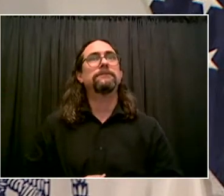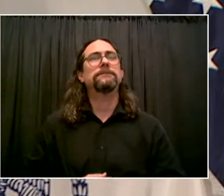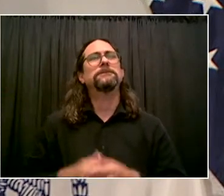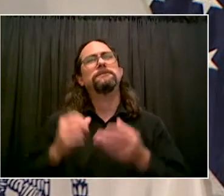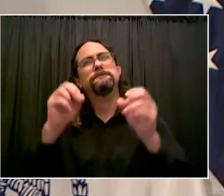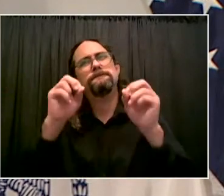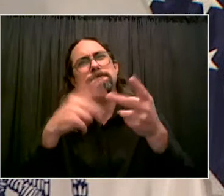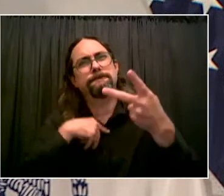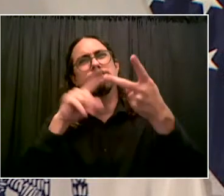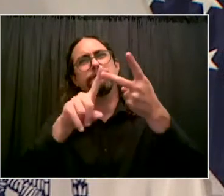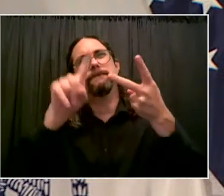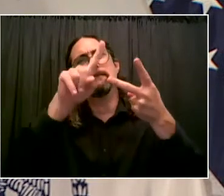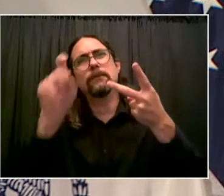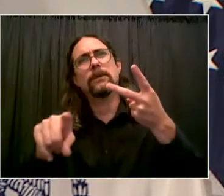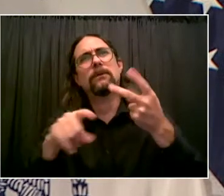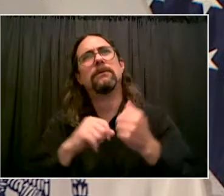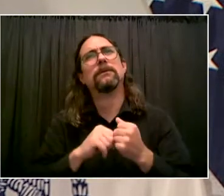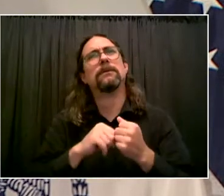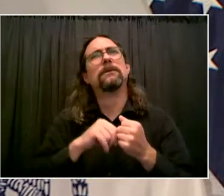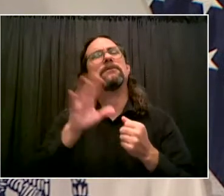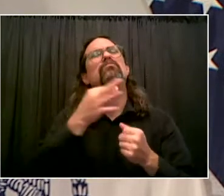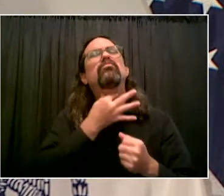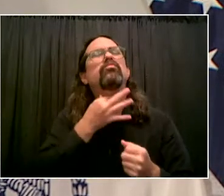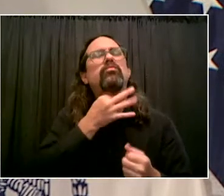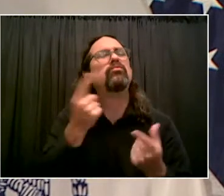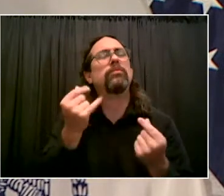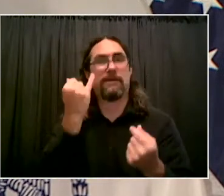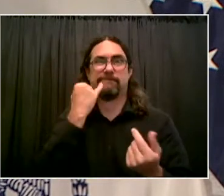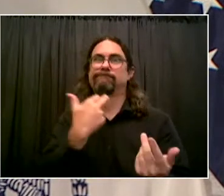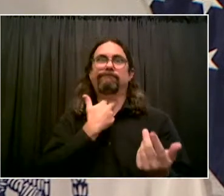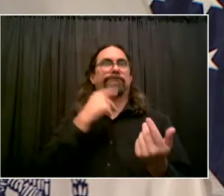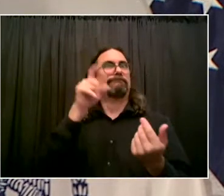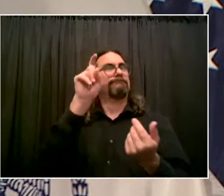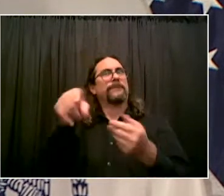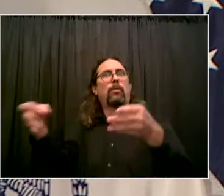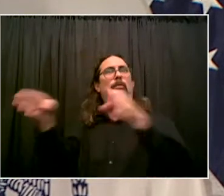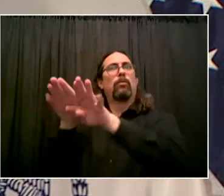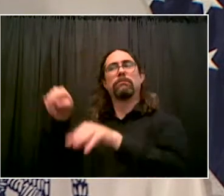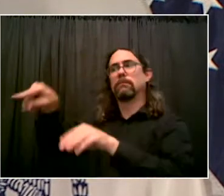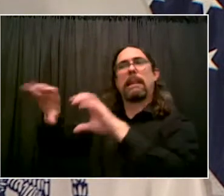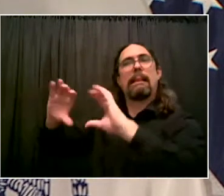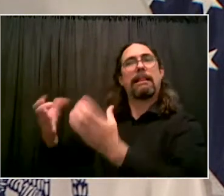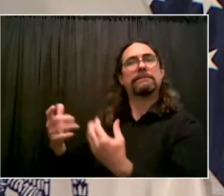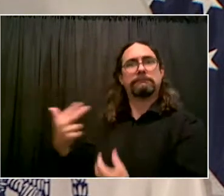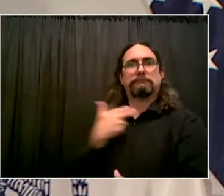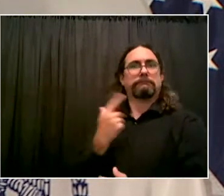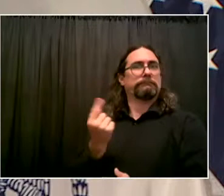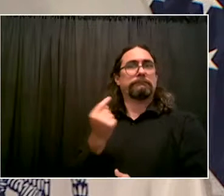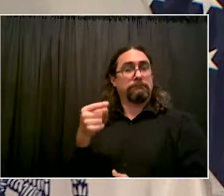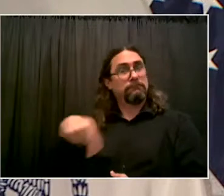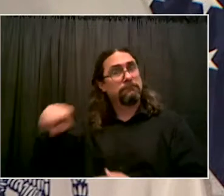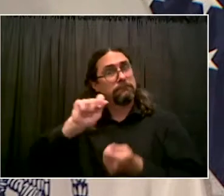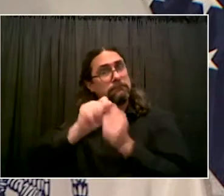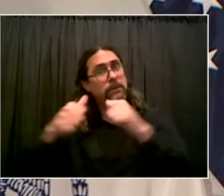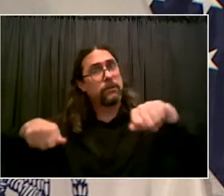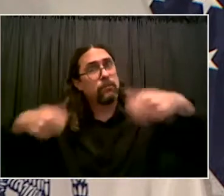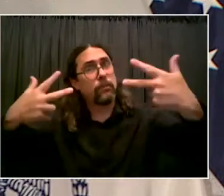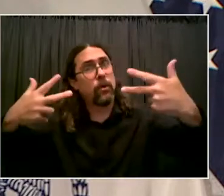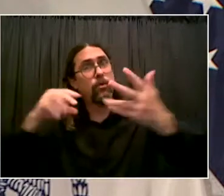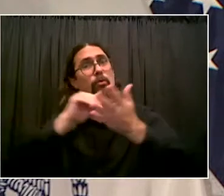WHERE THE CLASSROOMHS AVE BEEN CLOSED, ARE THEY RECEIVING REMOTE INSTRUCTION THEN? ELIZABETH, I WILL CHECK ON